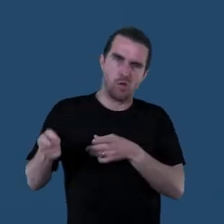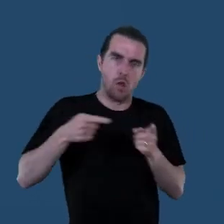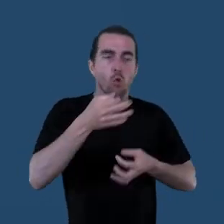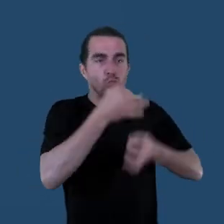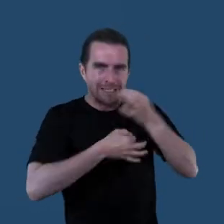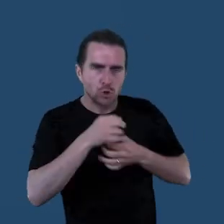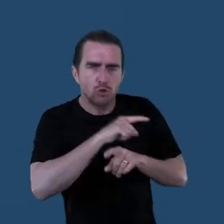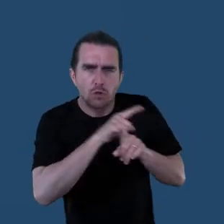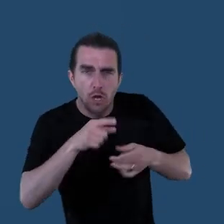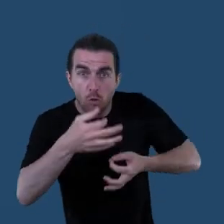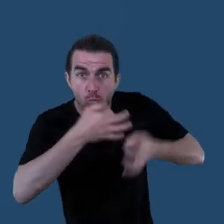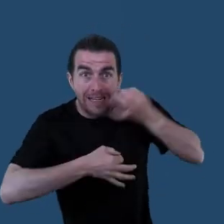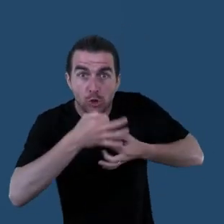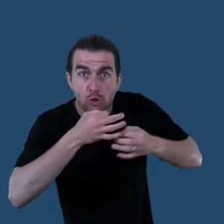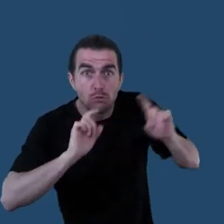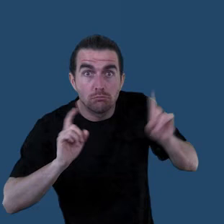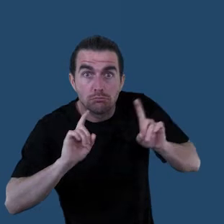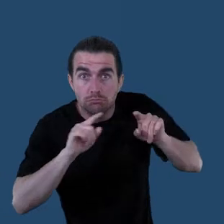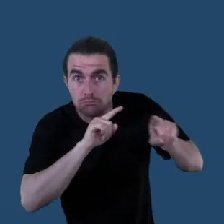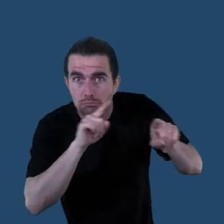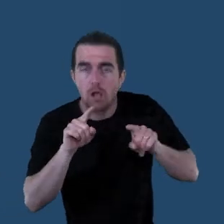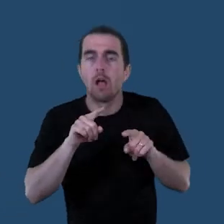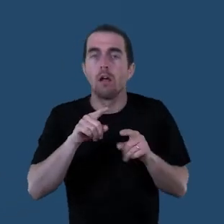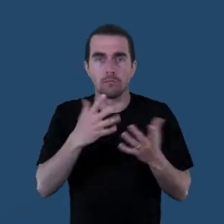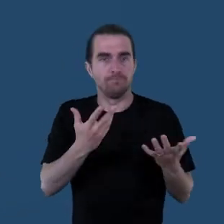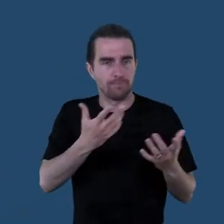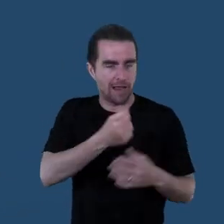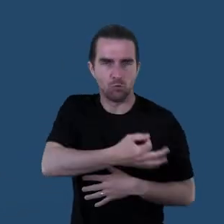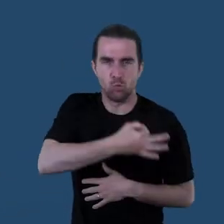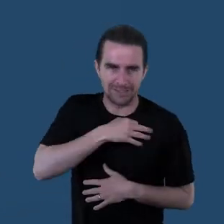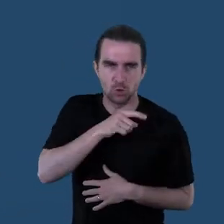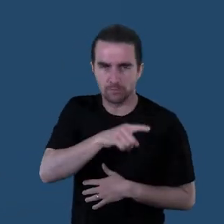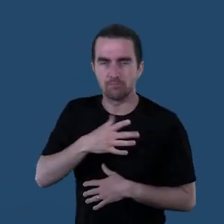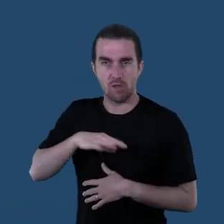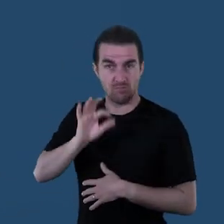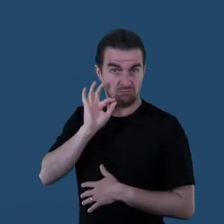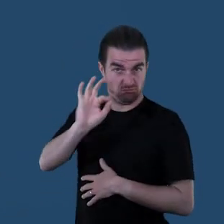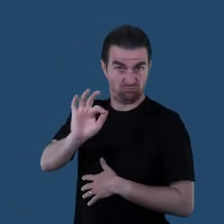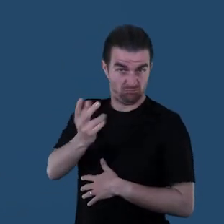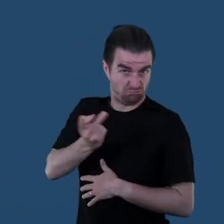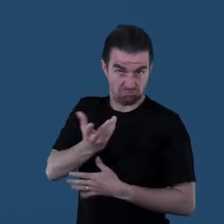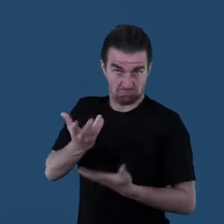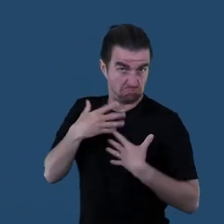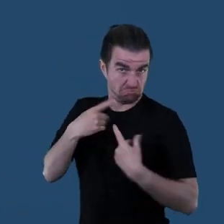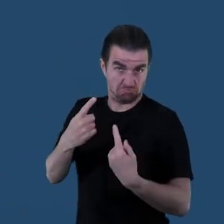So, I'll throw these questions out to both of you, Richard and Lorraine, and just chip in